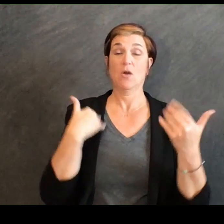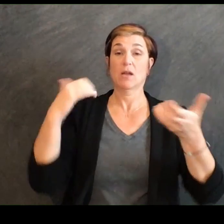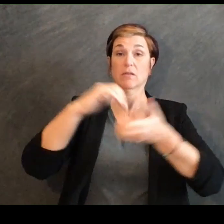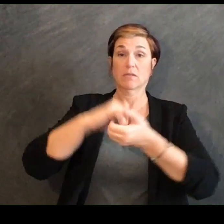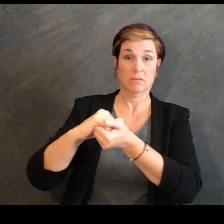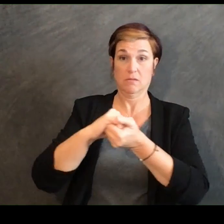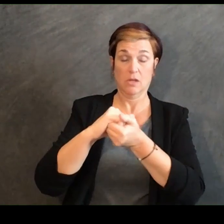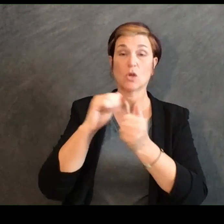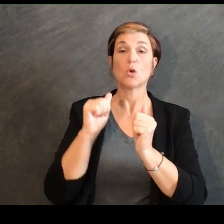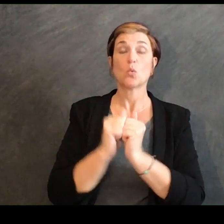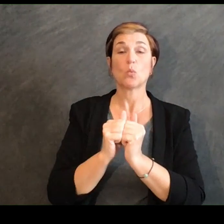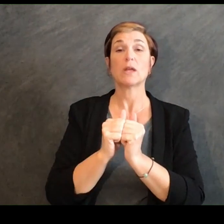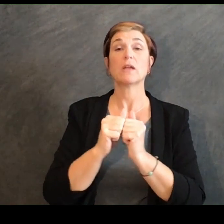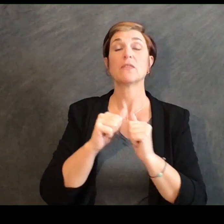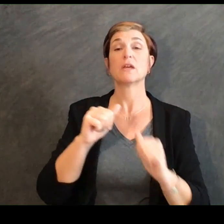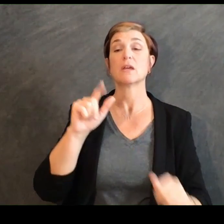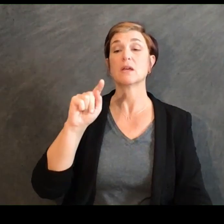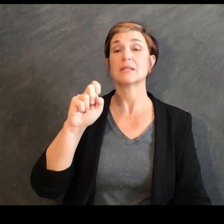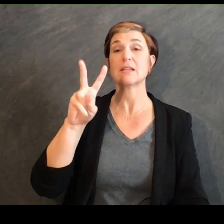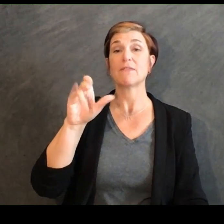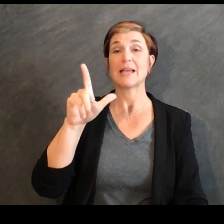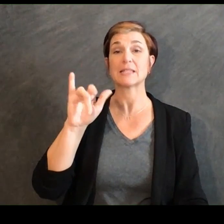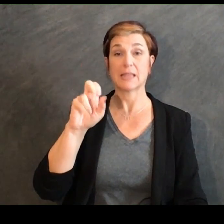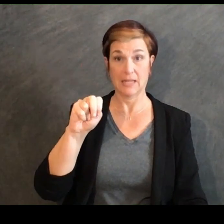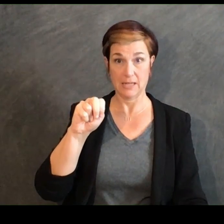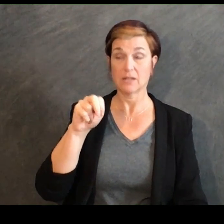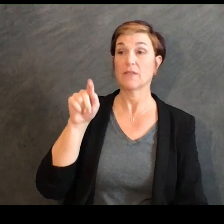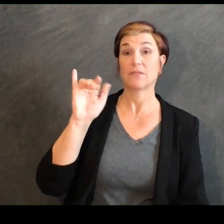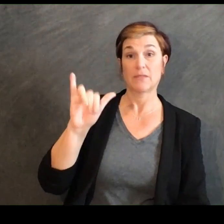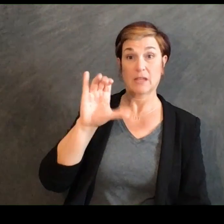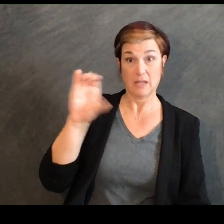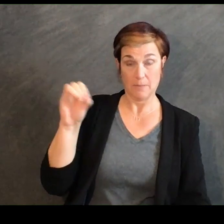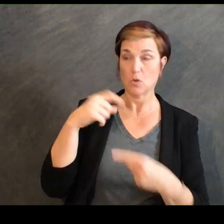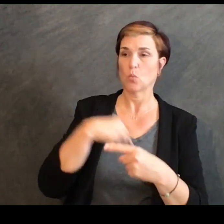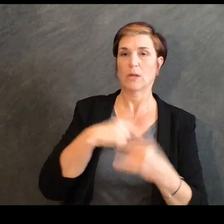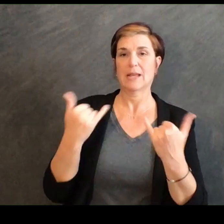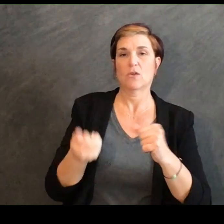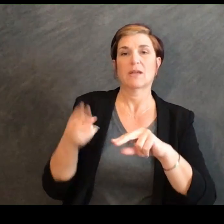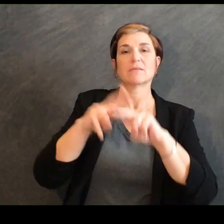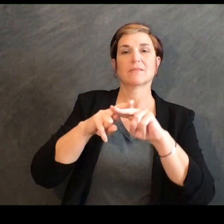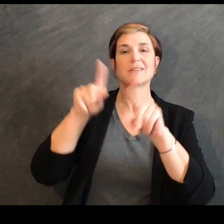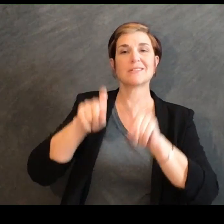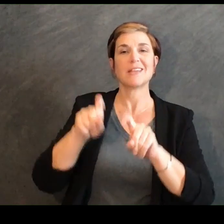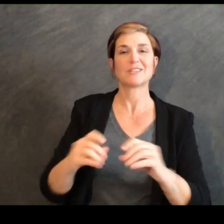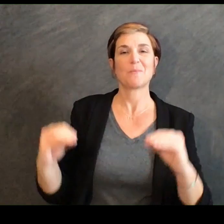vastly increase and accelerate our capacity to test for the coronavirus we